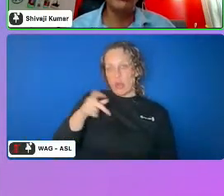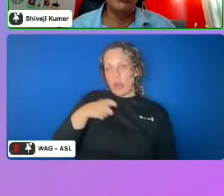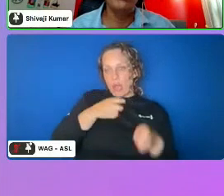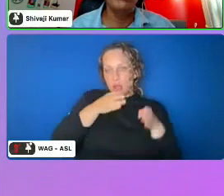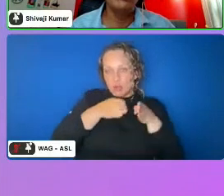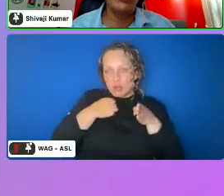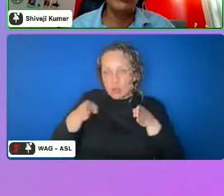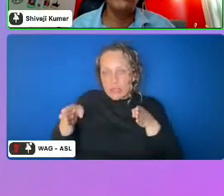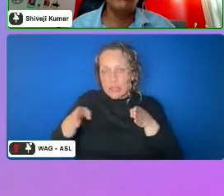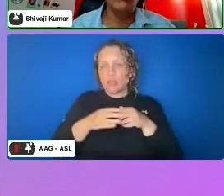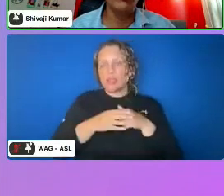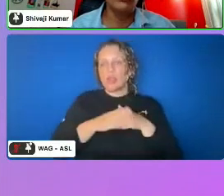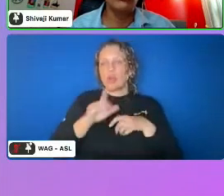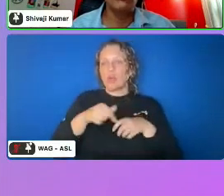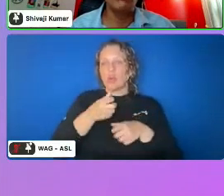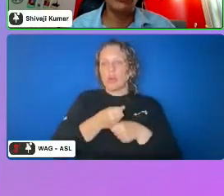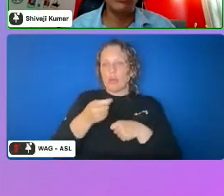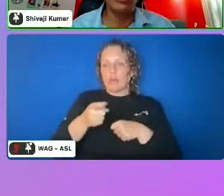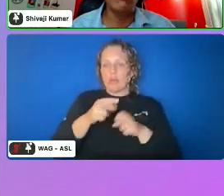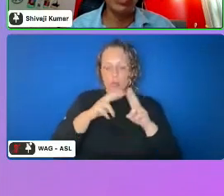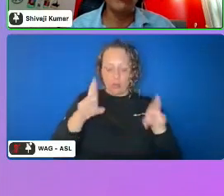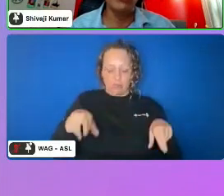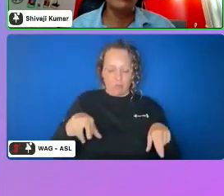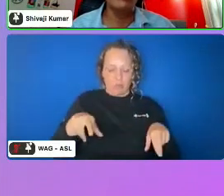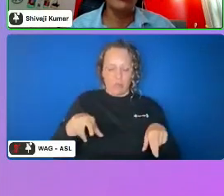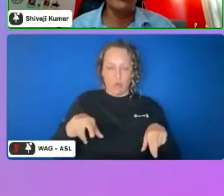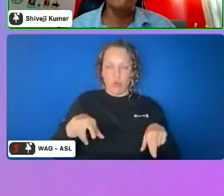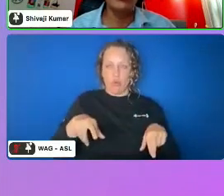when we get these clean reports from div environment,